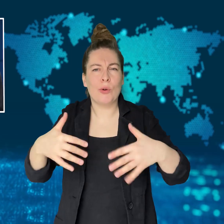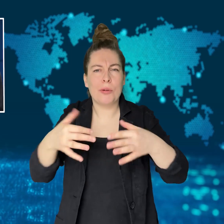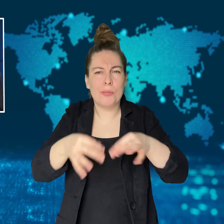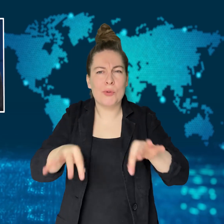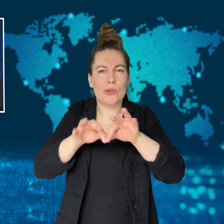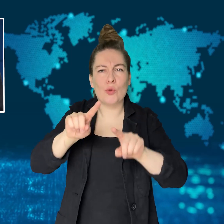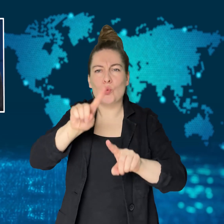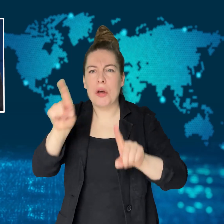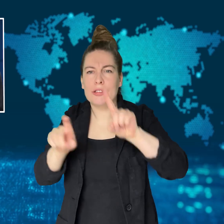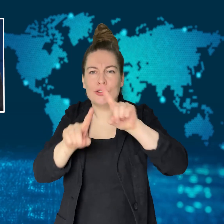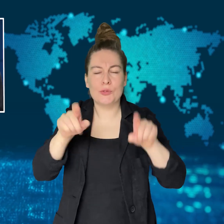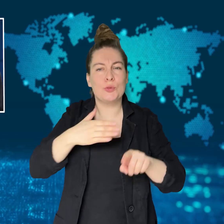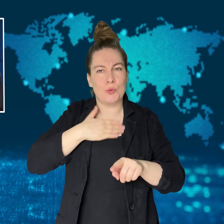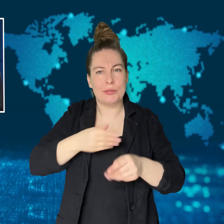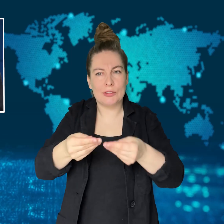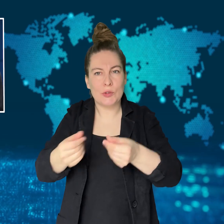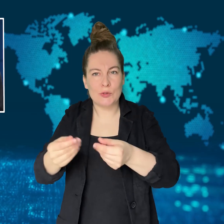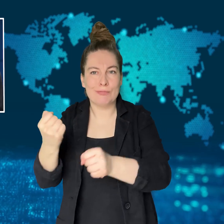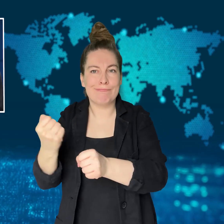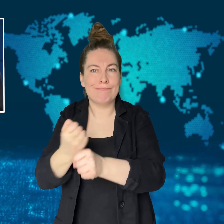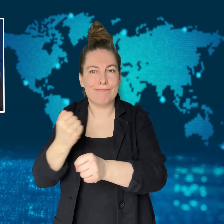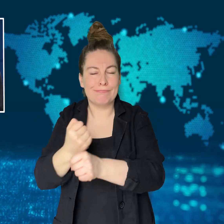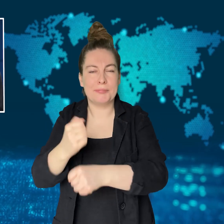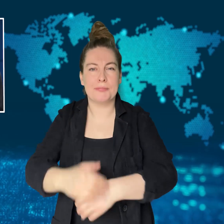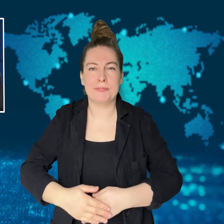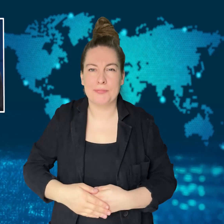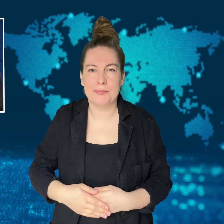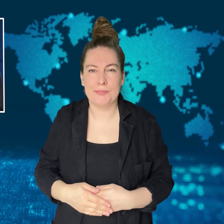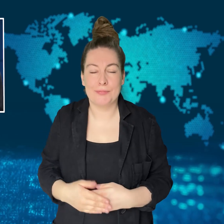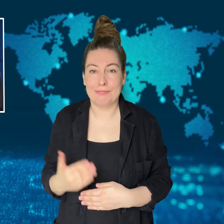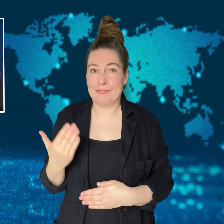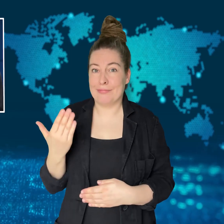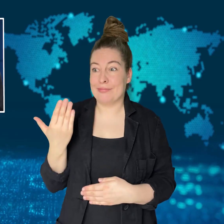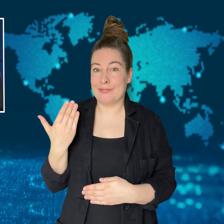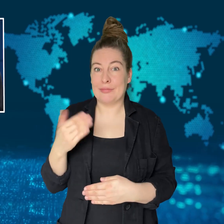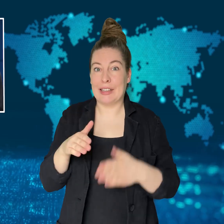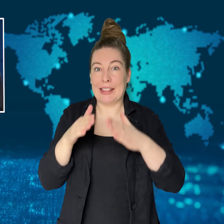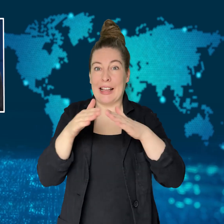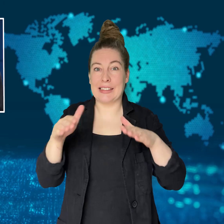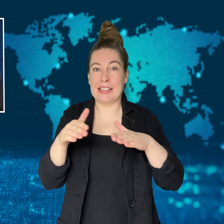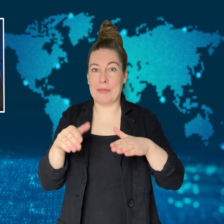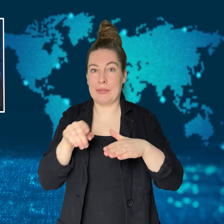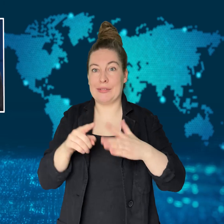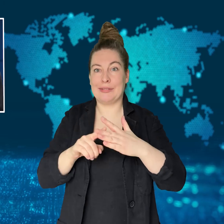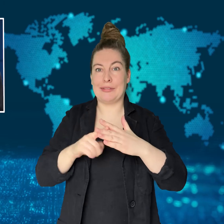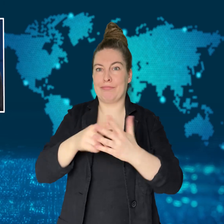hundreds of troops to impose martial law. The martial law decree was